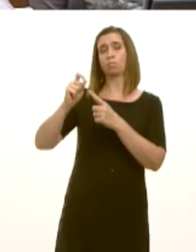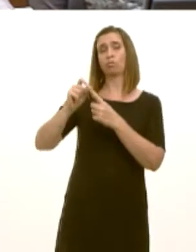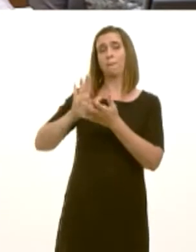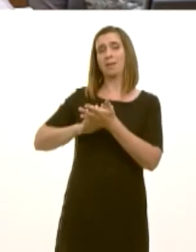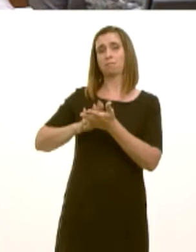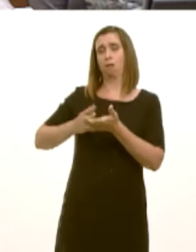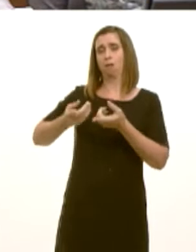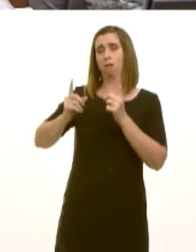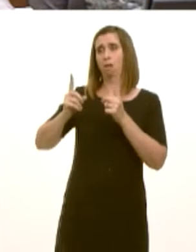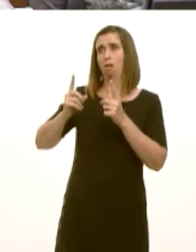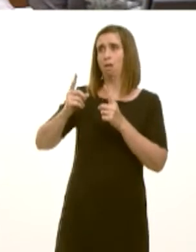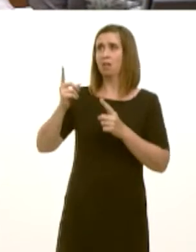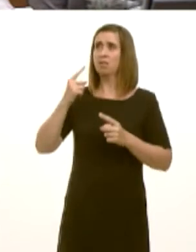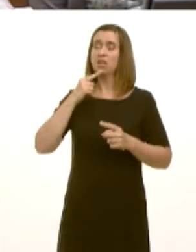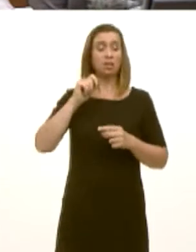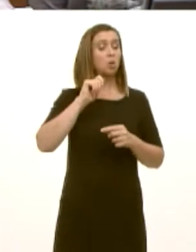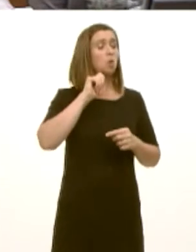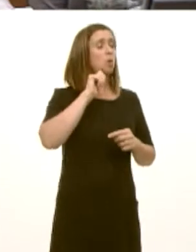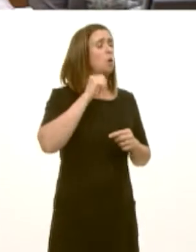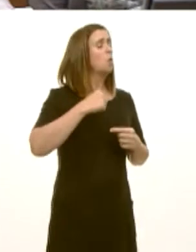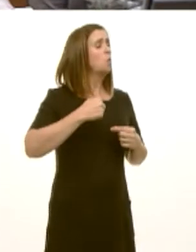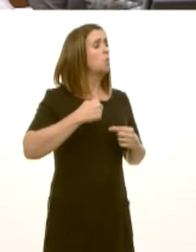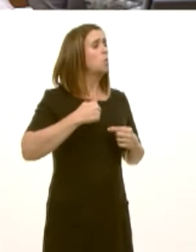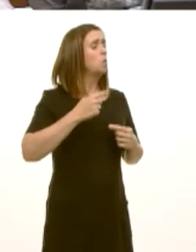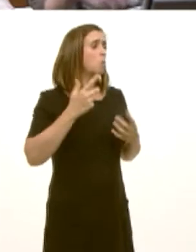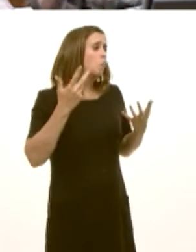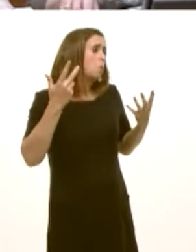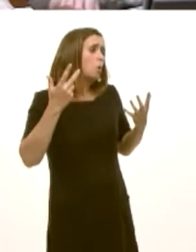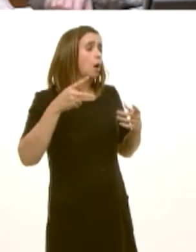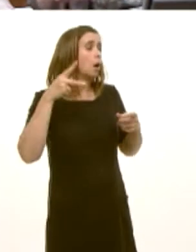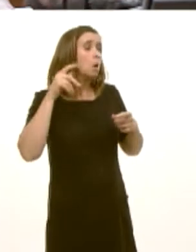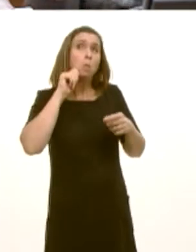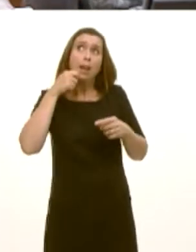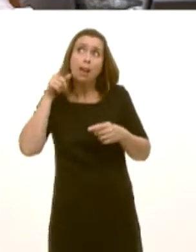and that is something that should send a chill down the spines of many, many people.